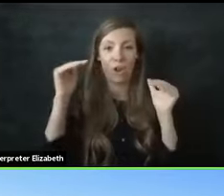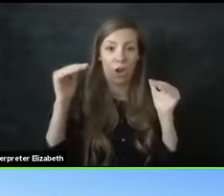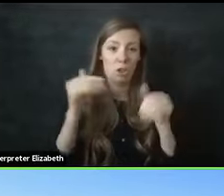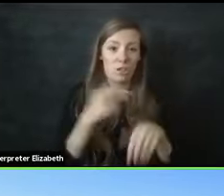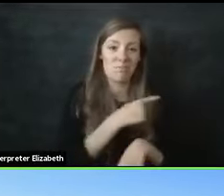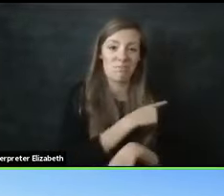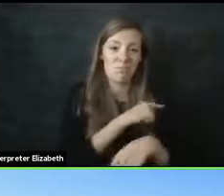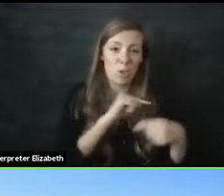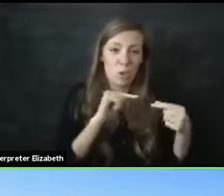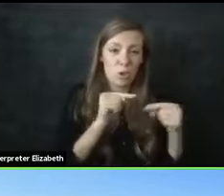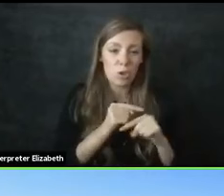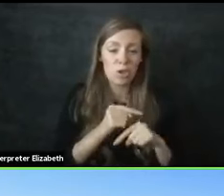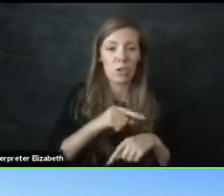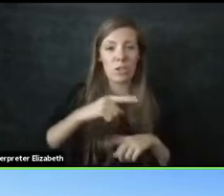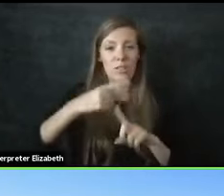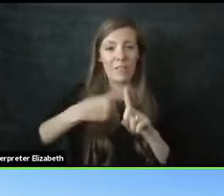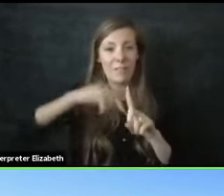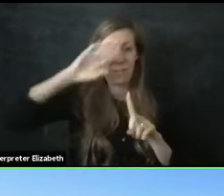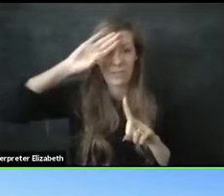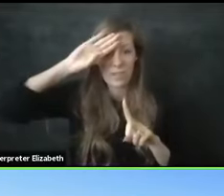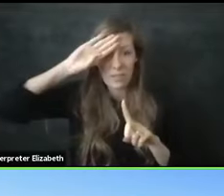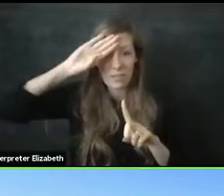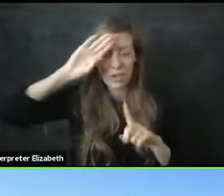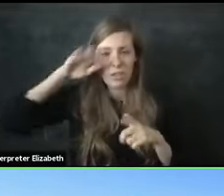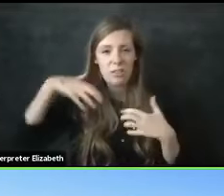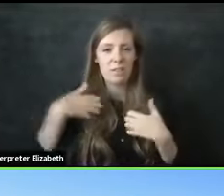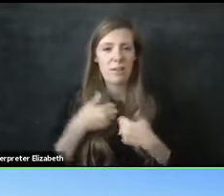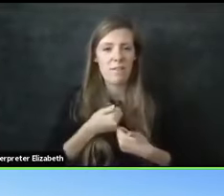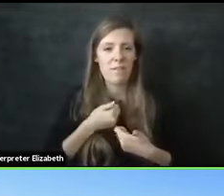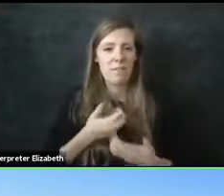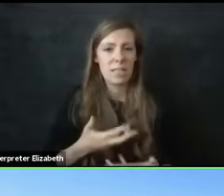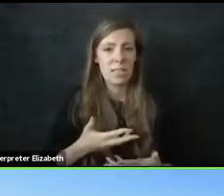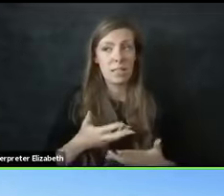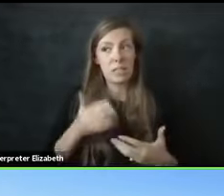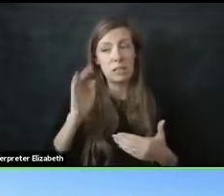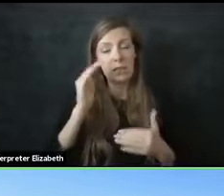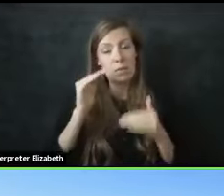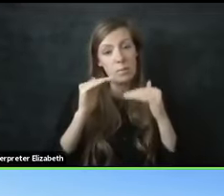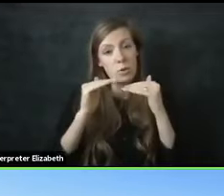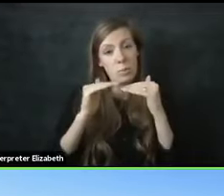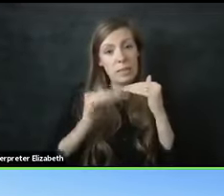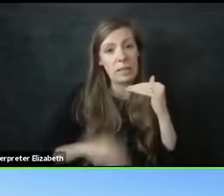In fact, the side effect profile seems to be less than what happens in adults. Probably related to the fact that the dose